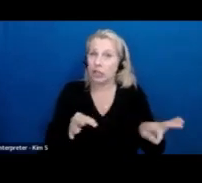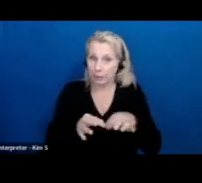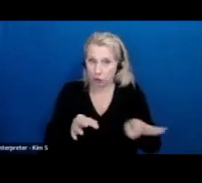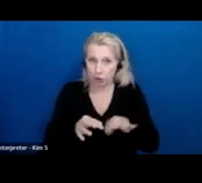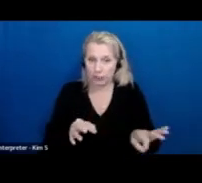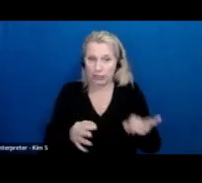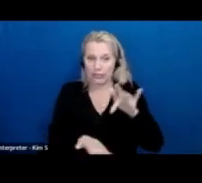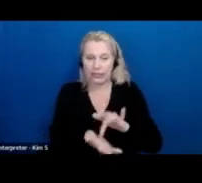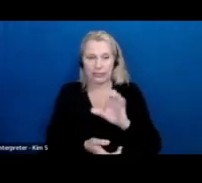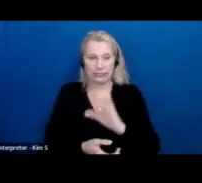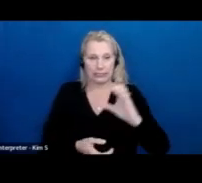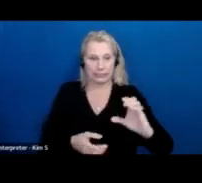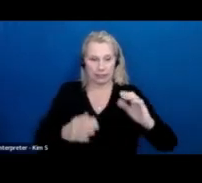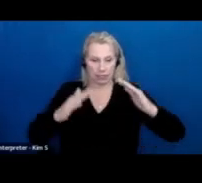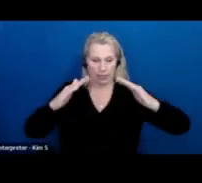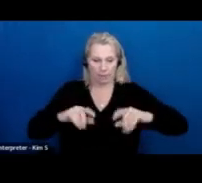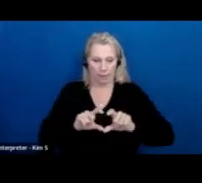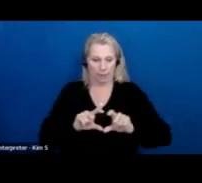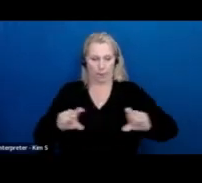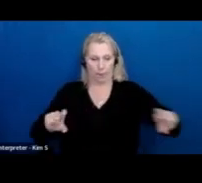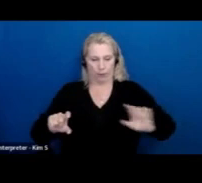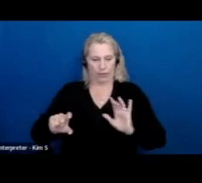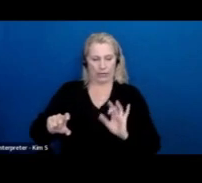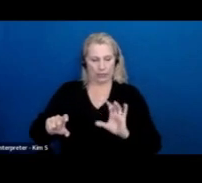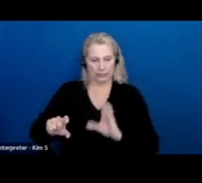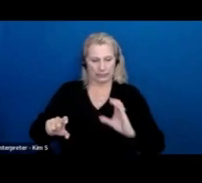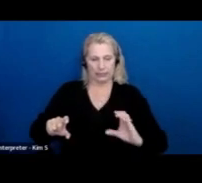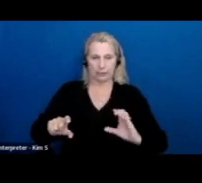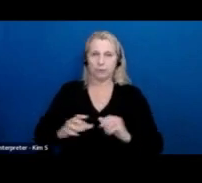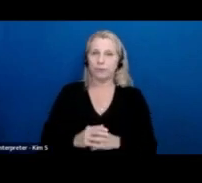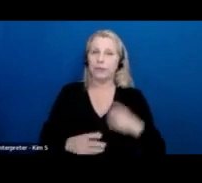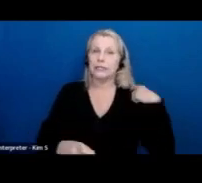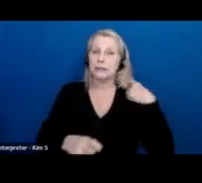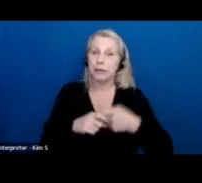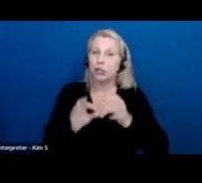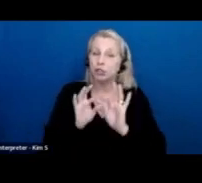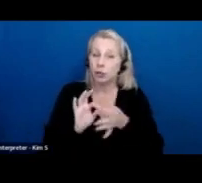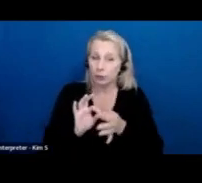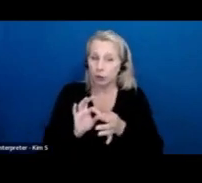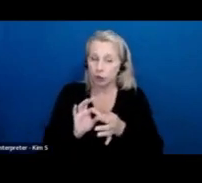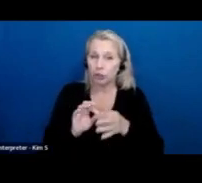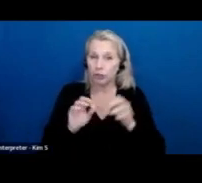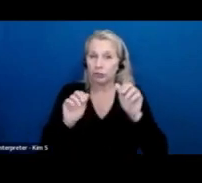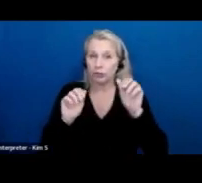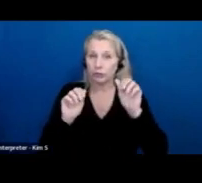CC button at the bottom of your Zoom screen. And the Spanish interpretation is available by